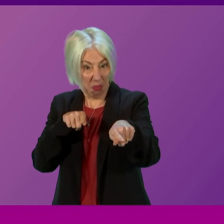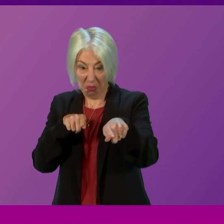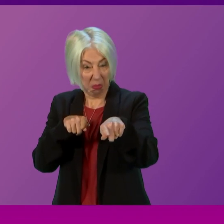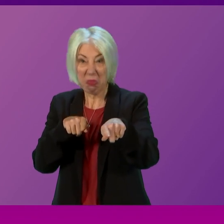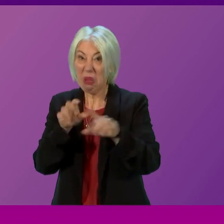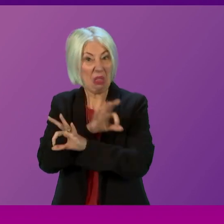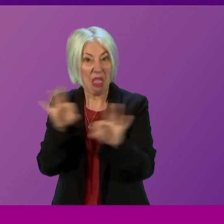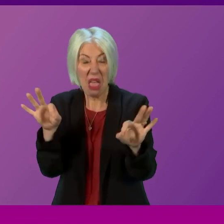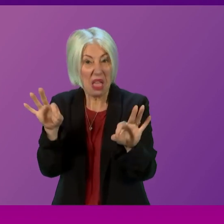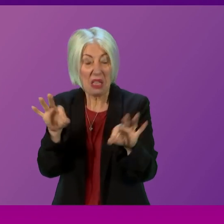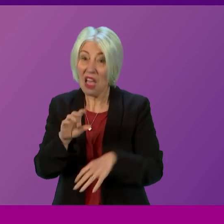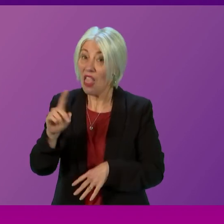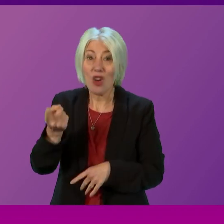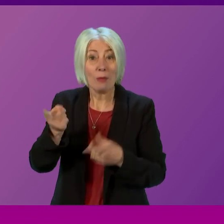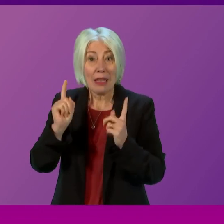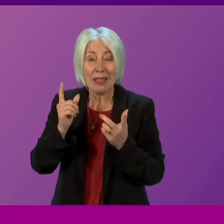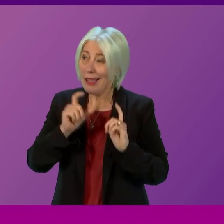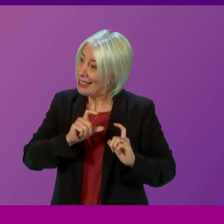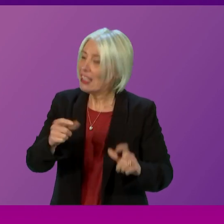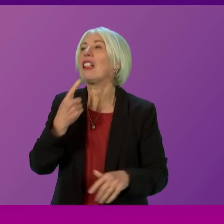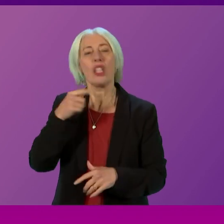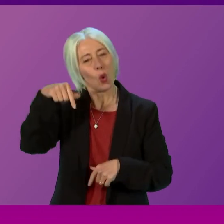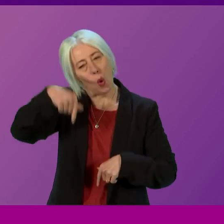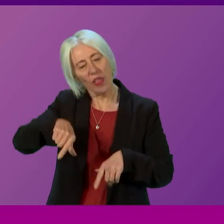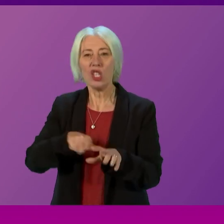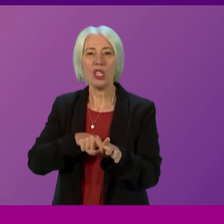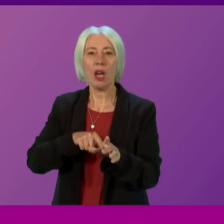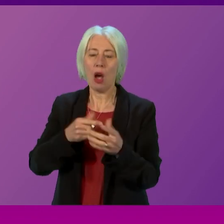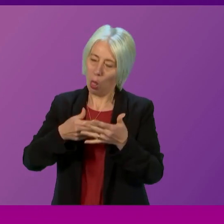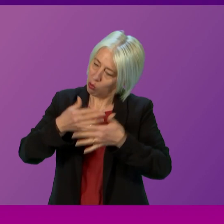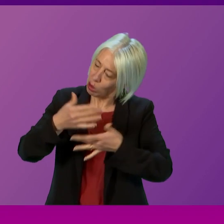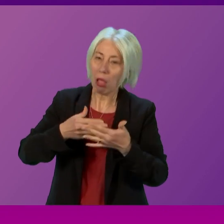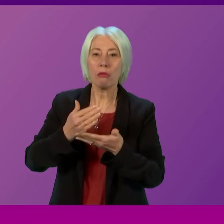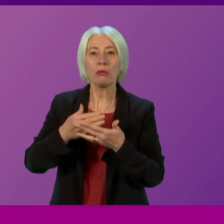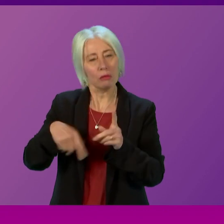The First Minister is still trying to say that this year’s results are positive. However,